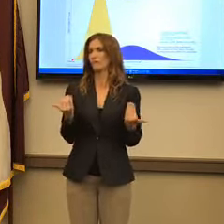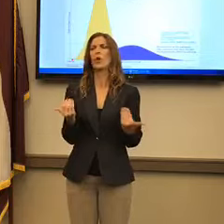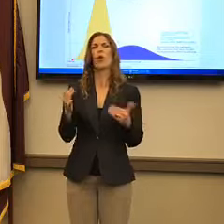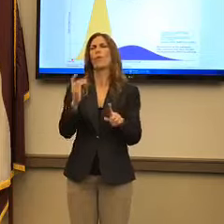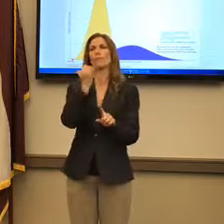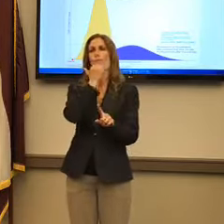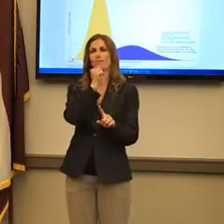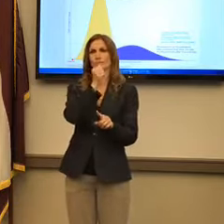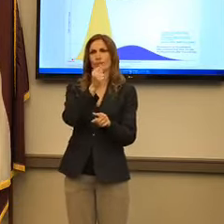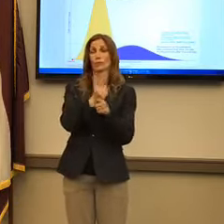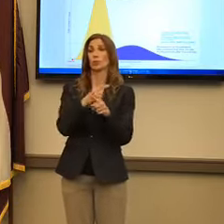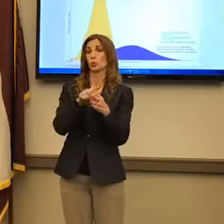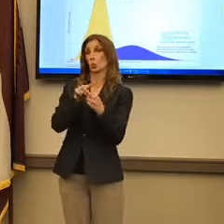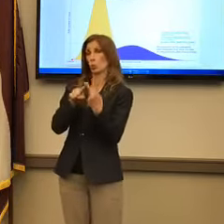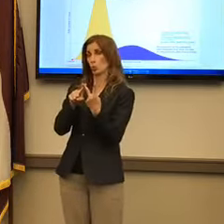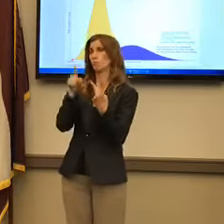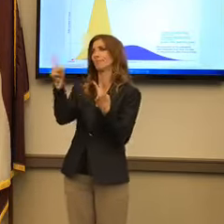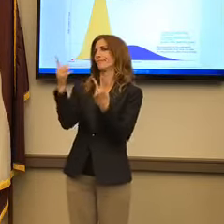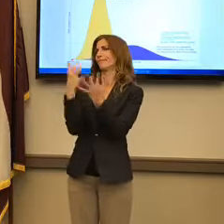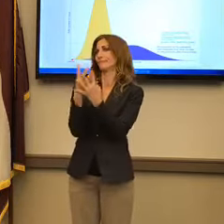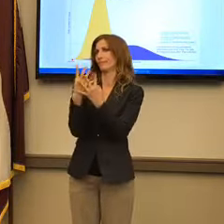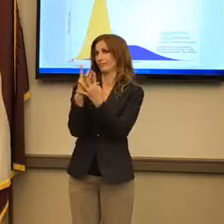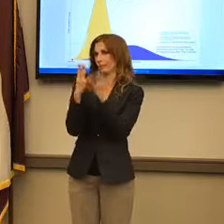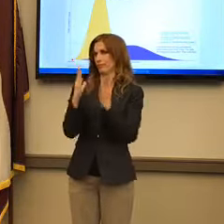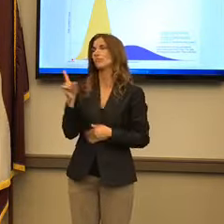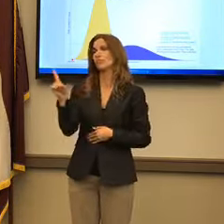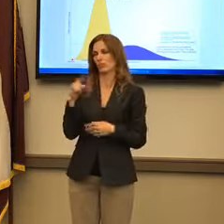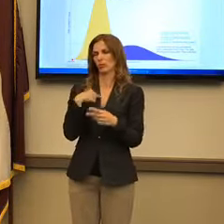exactly correct two of them are in the correctional facility so really 39 we